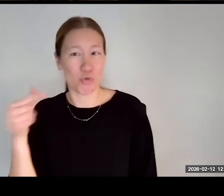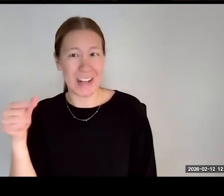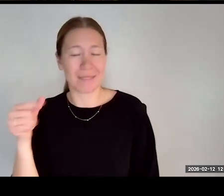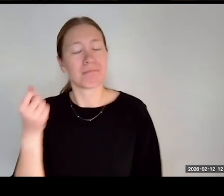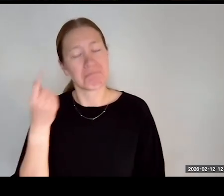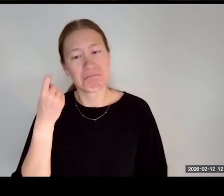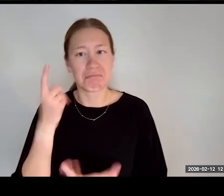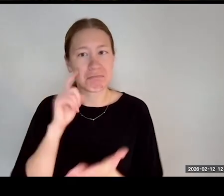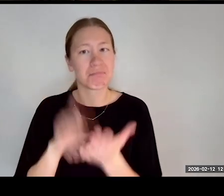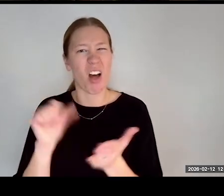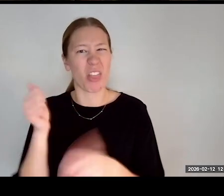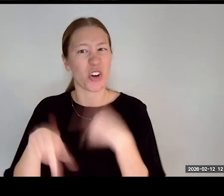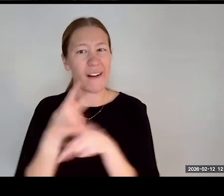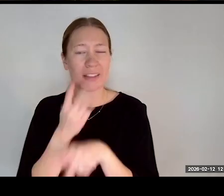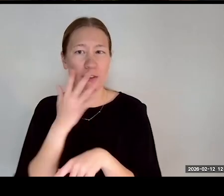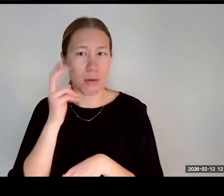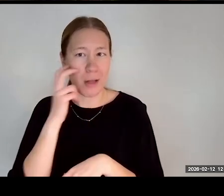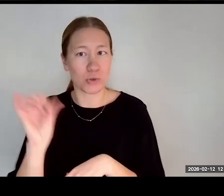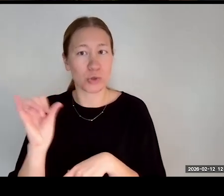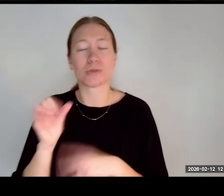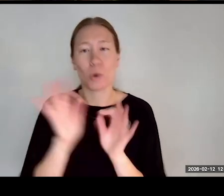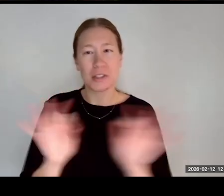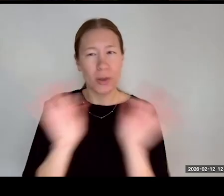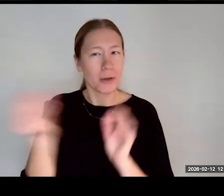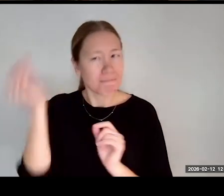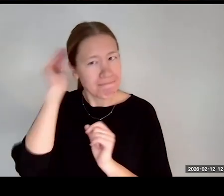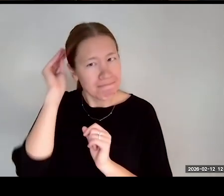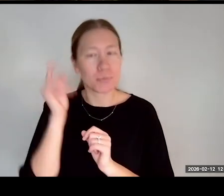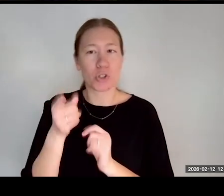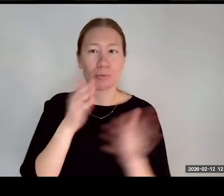that in mind when you are designing. And I'm going to share some tools on the next slide